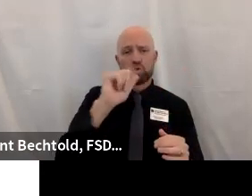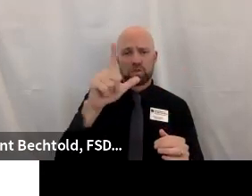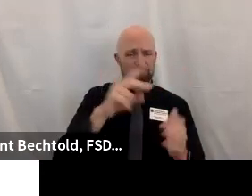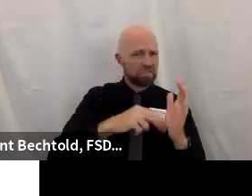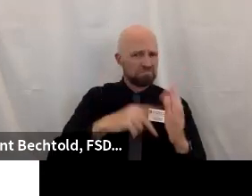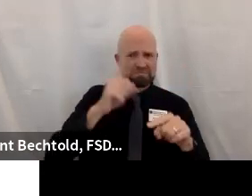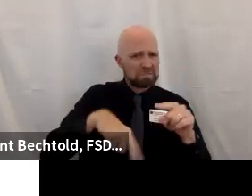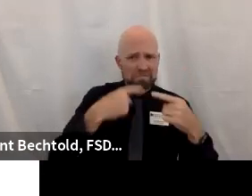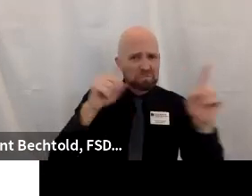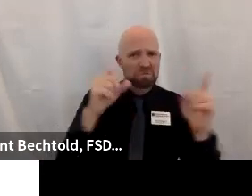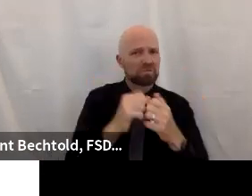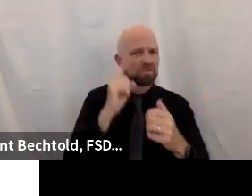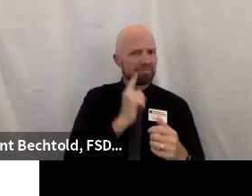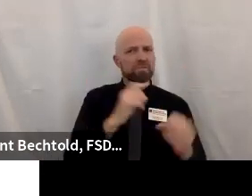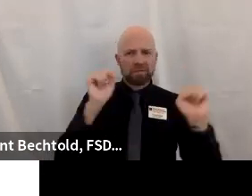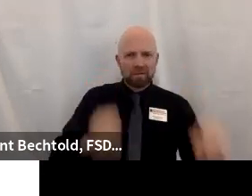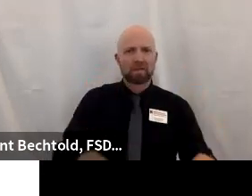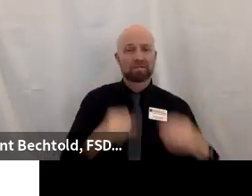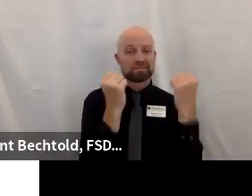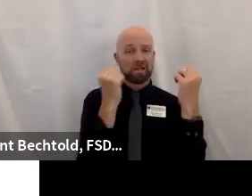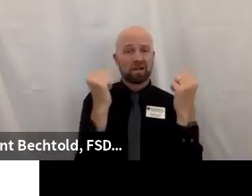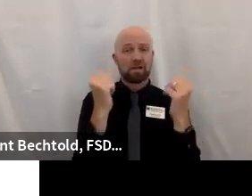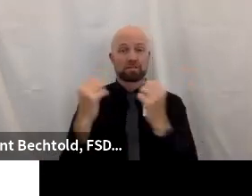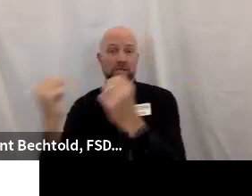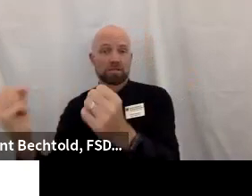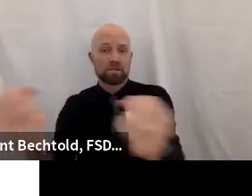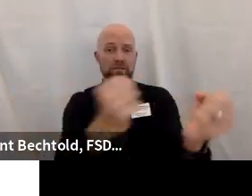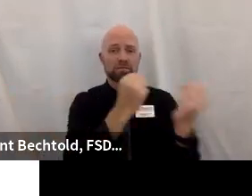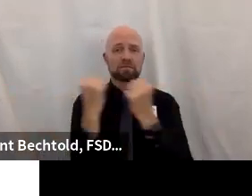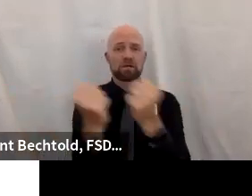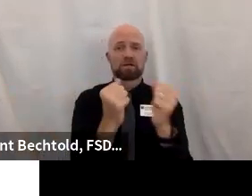choral reading can't be successful with deaf students but it can!